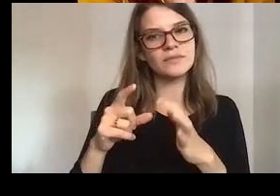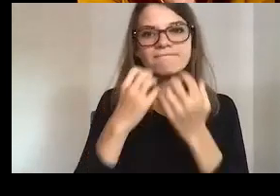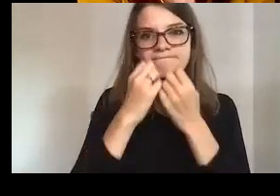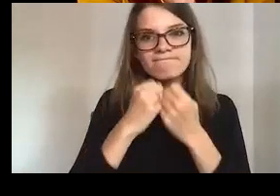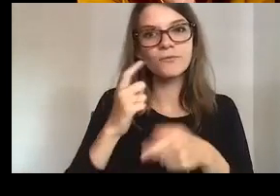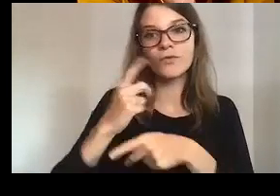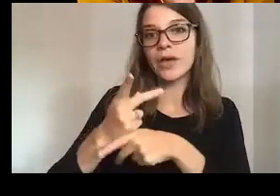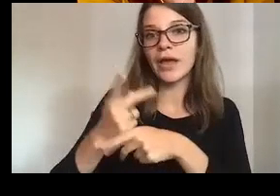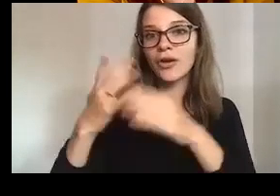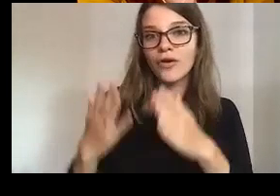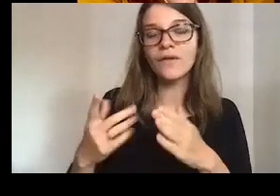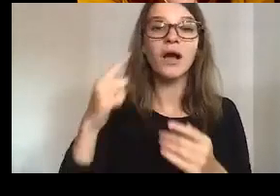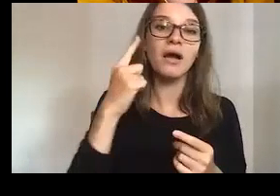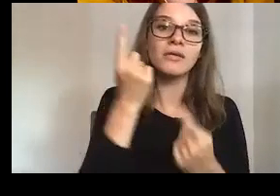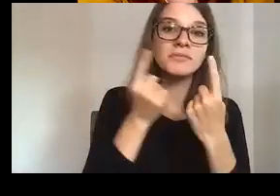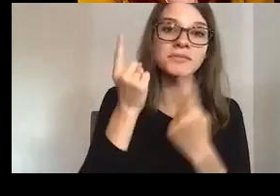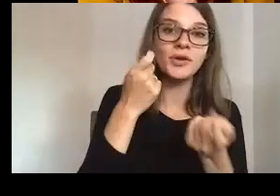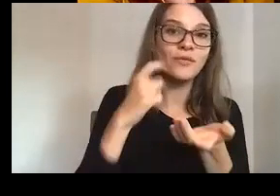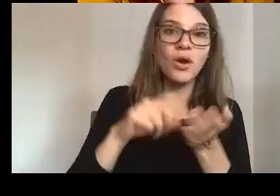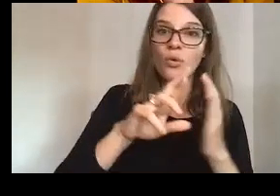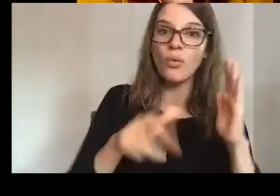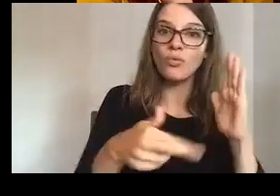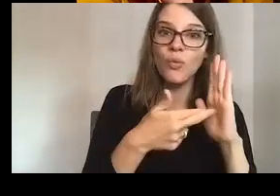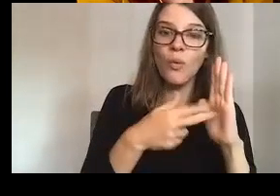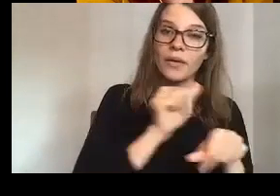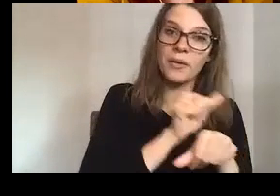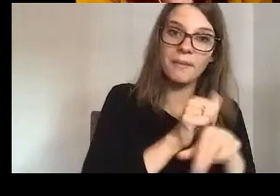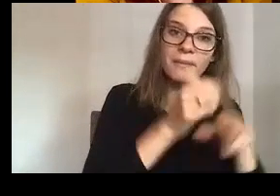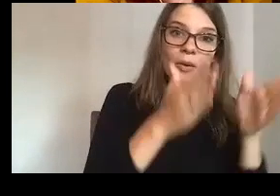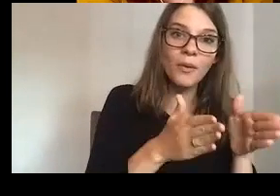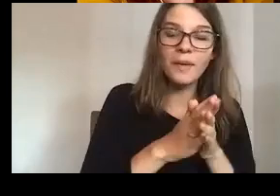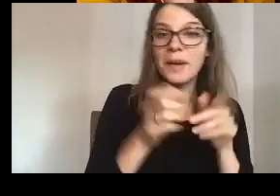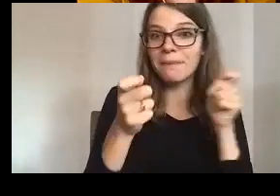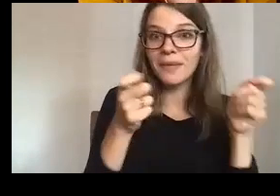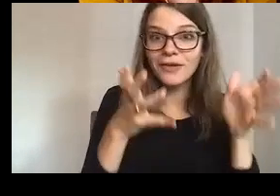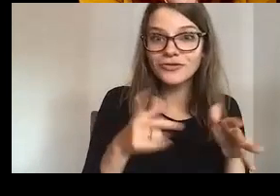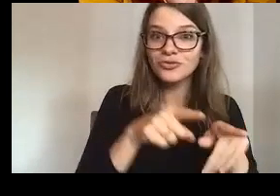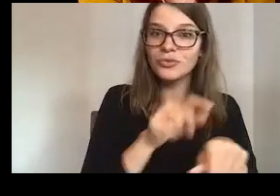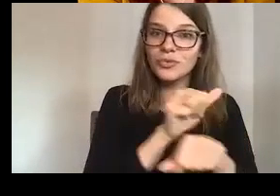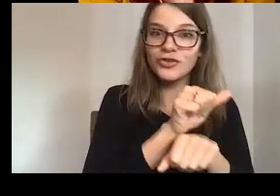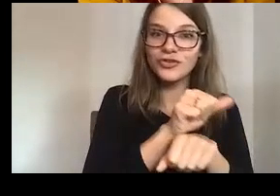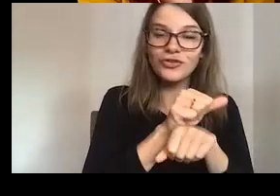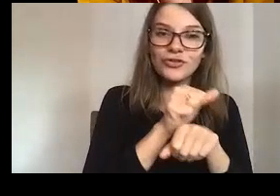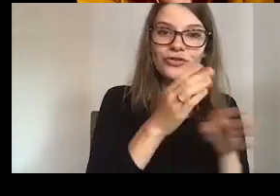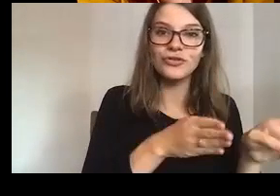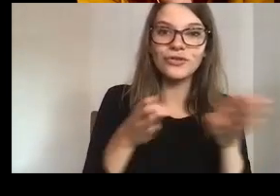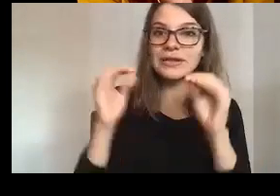roles as you know being employees or managers at work being teachers some are part of